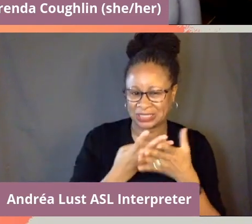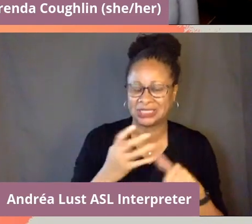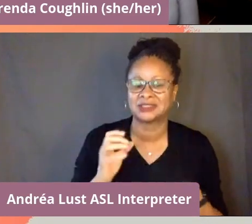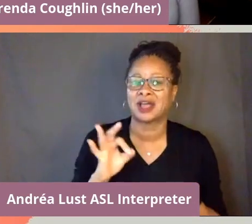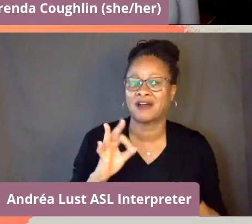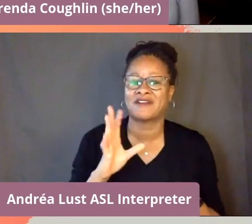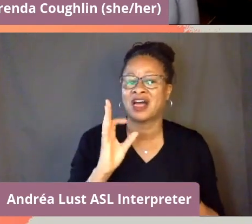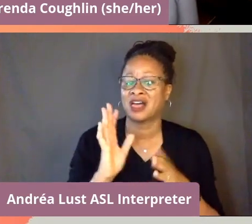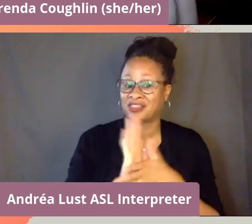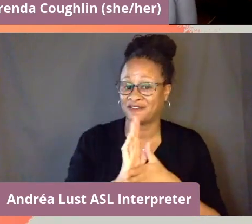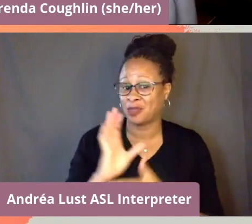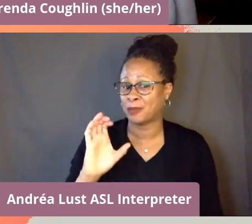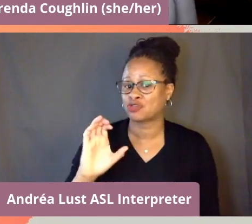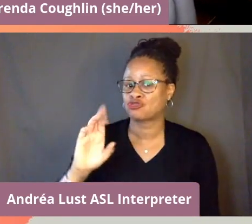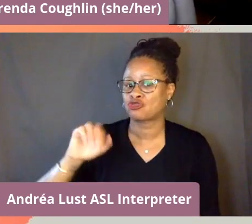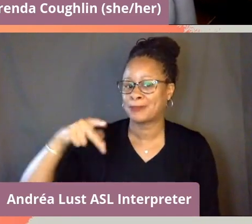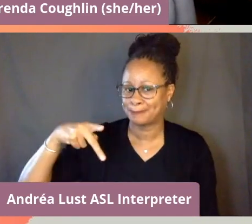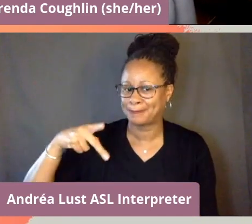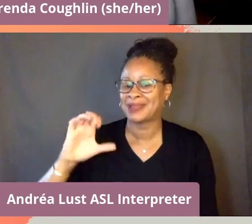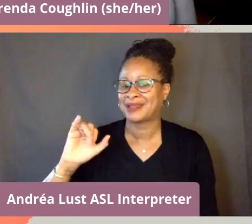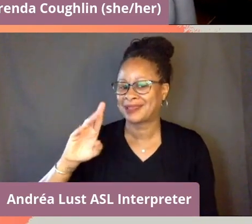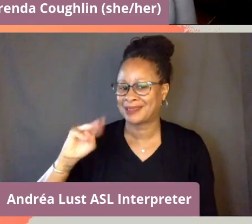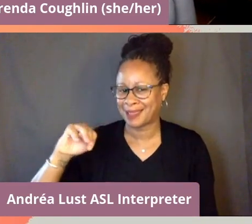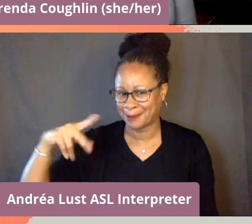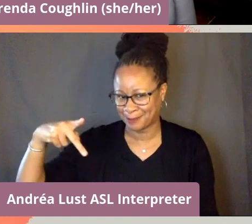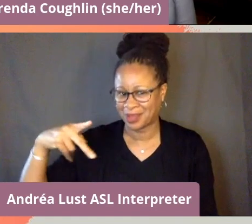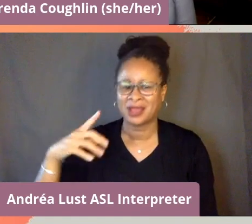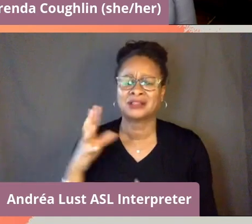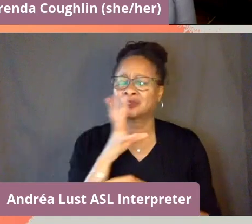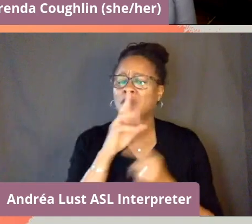Let's talk about what that's meant